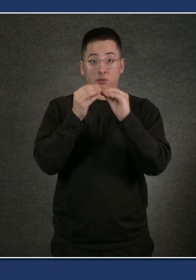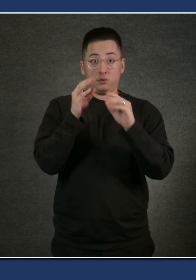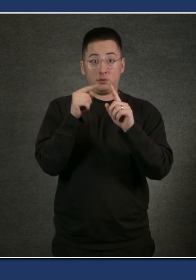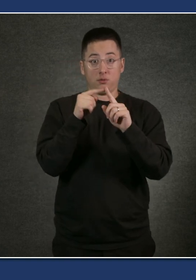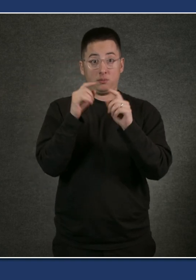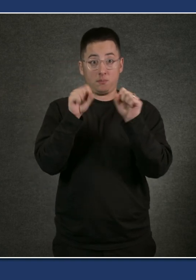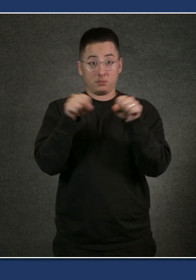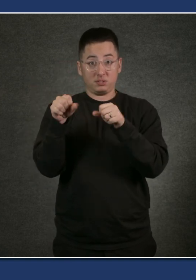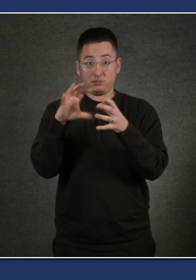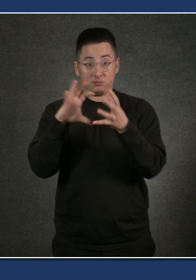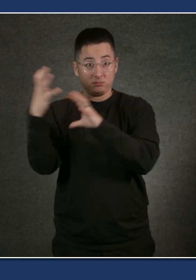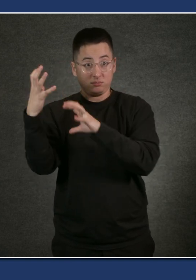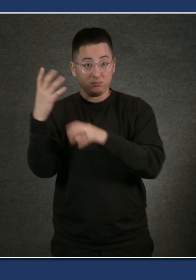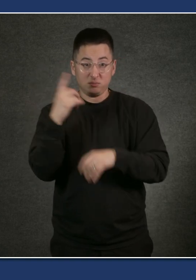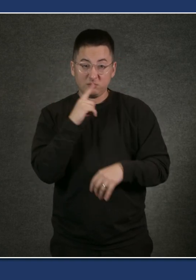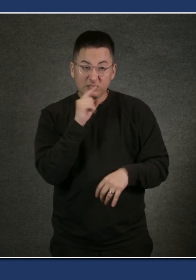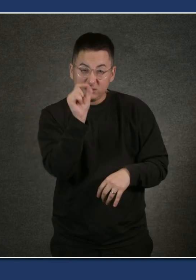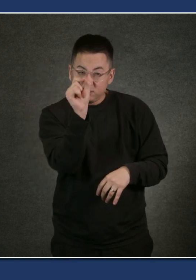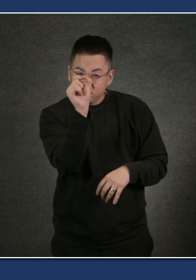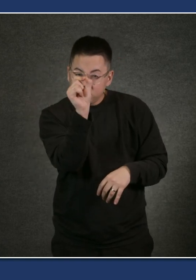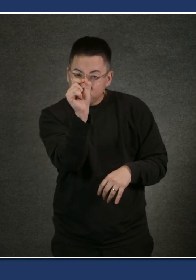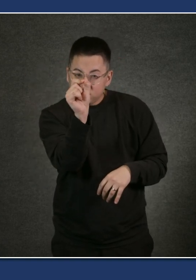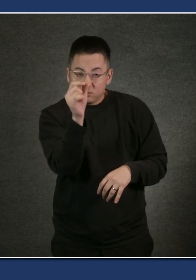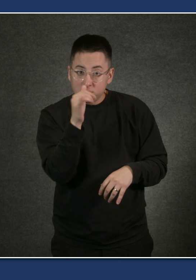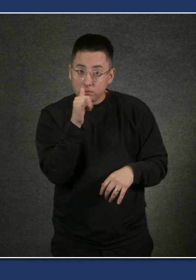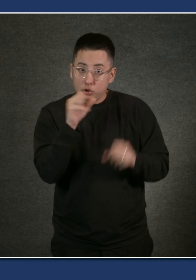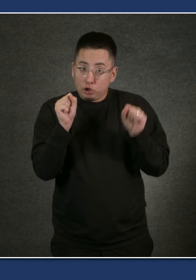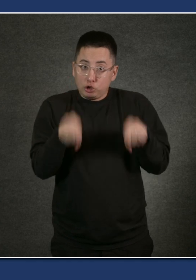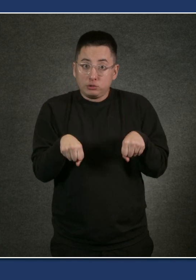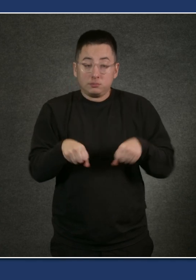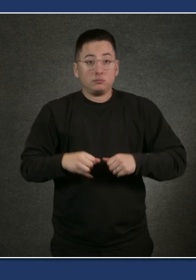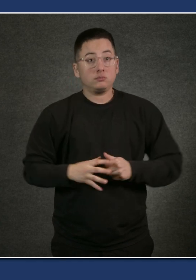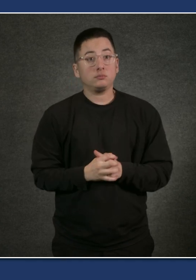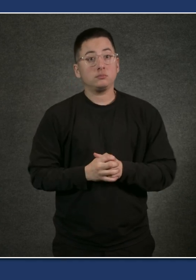The margin for error is razor thin.